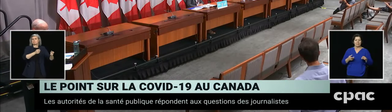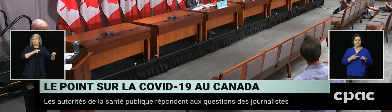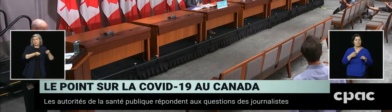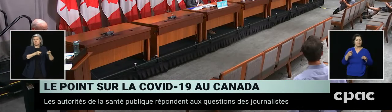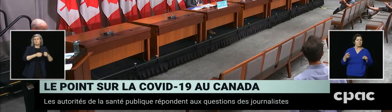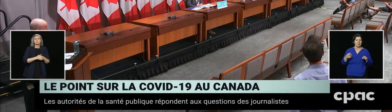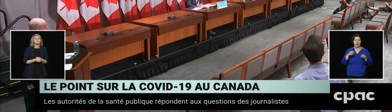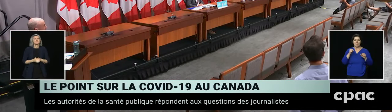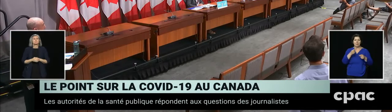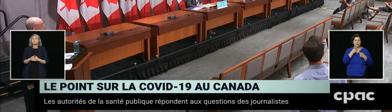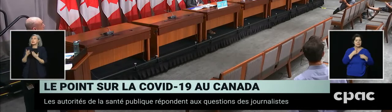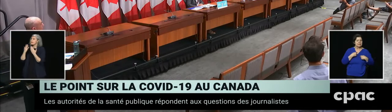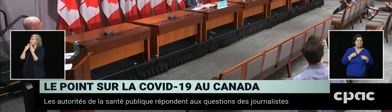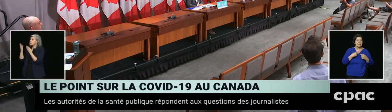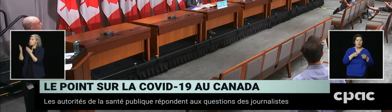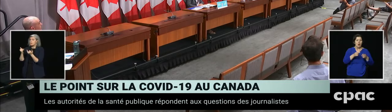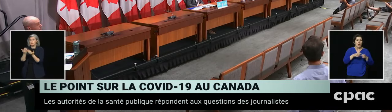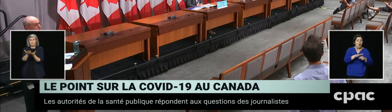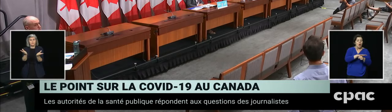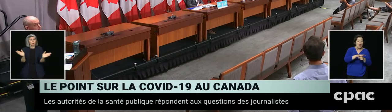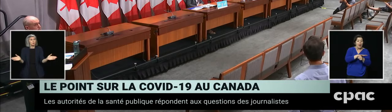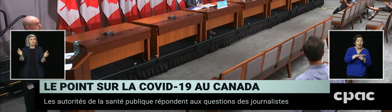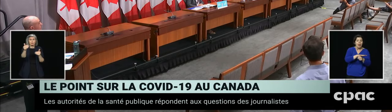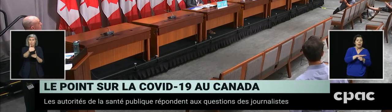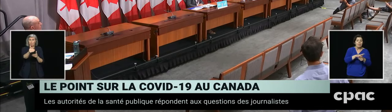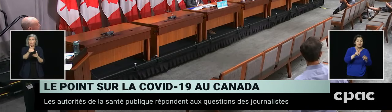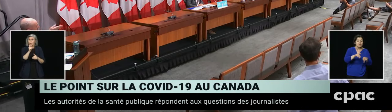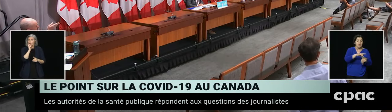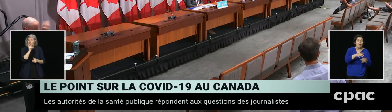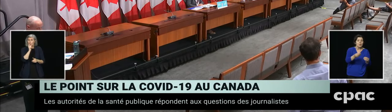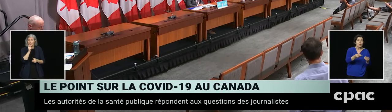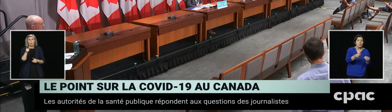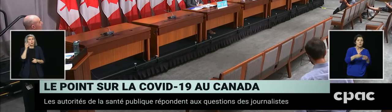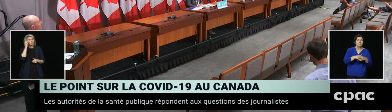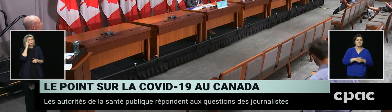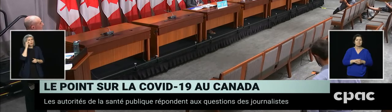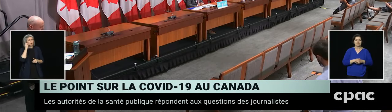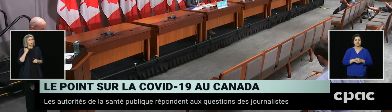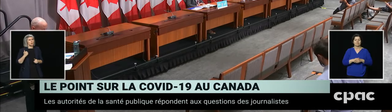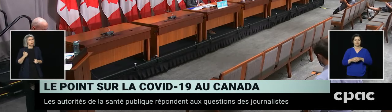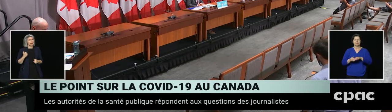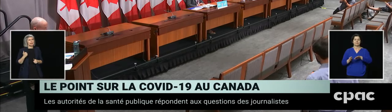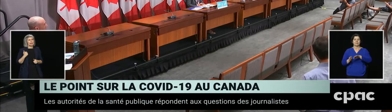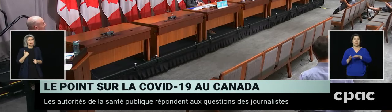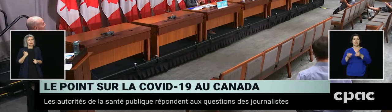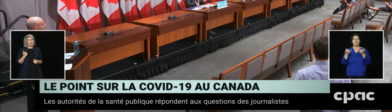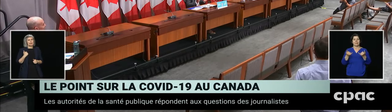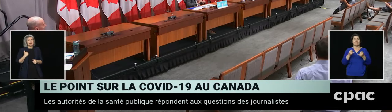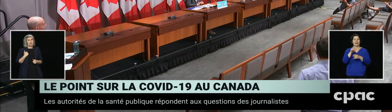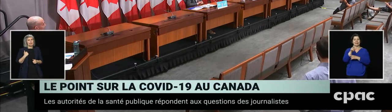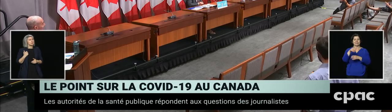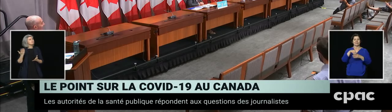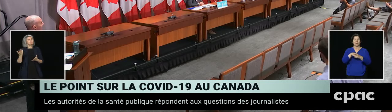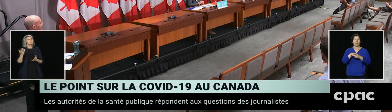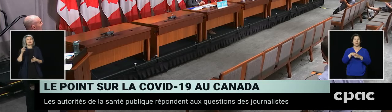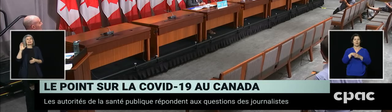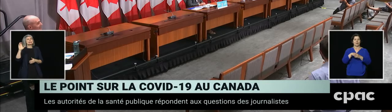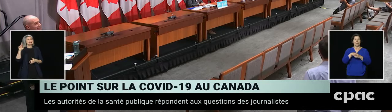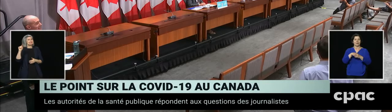WE'LL NOW TAKE QUESTIONS FROM